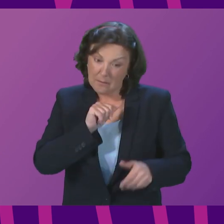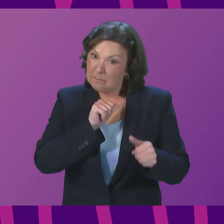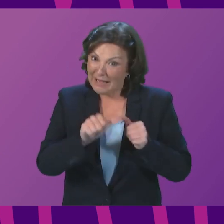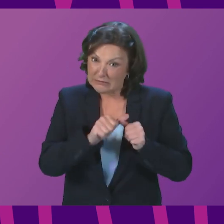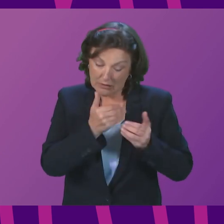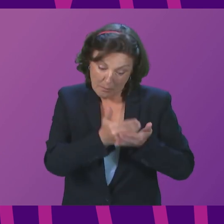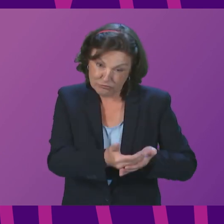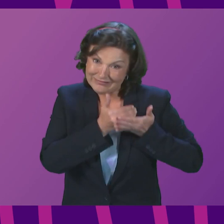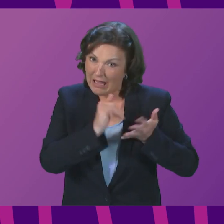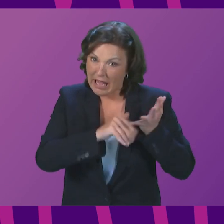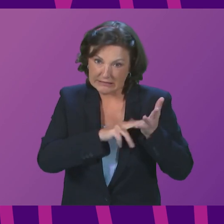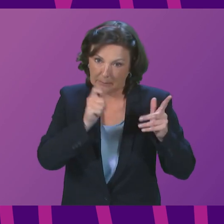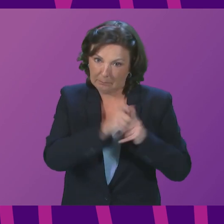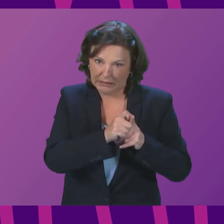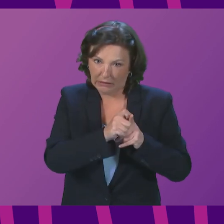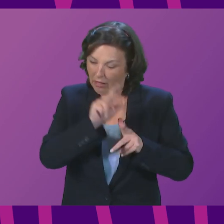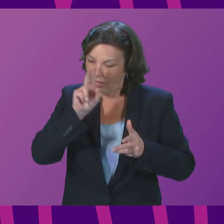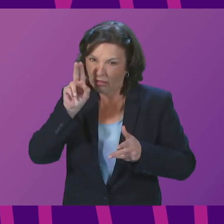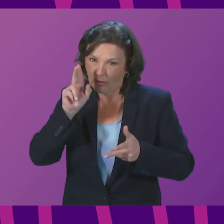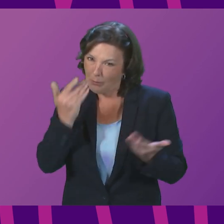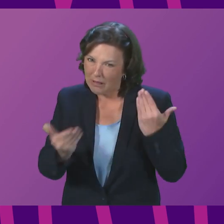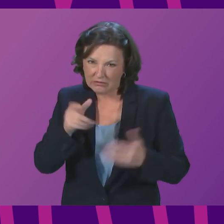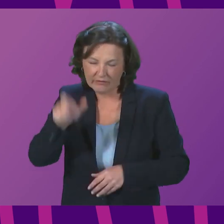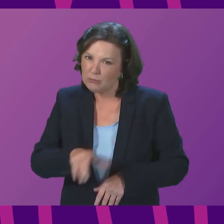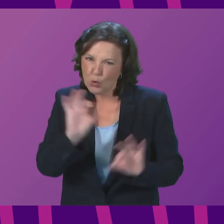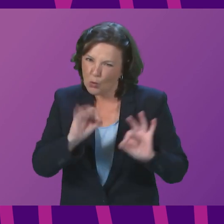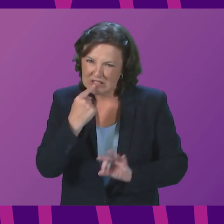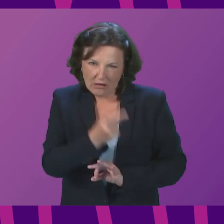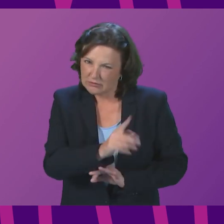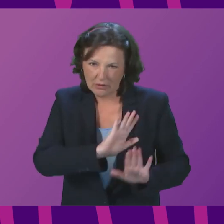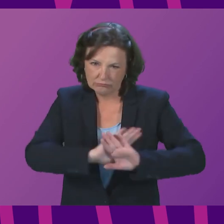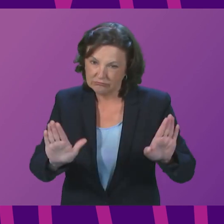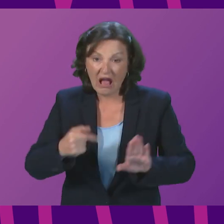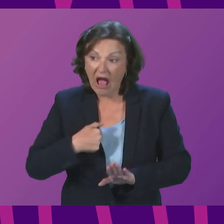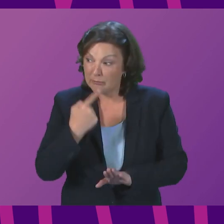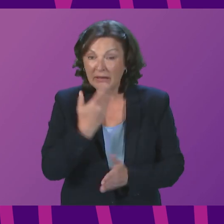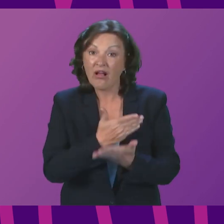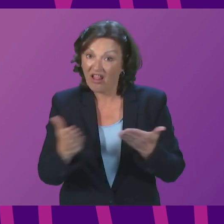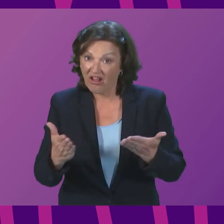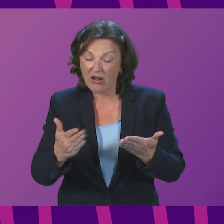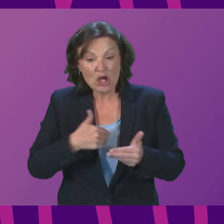I think that, today, I have made my view very clear that support for victims of sexual harassment